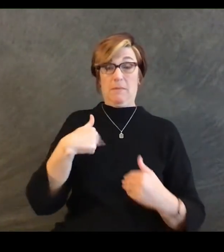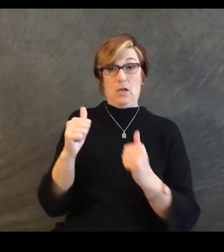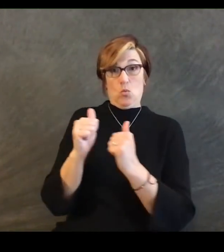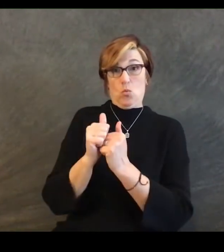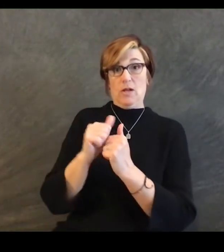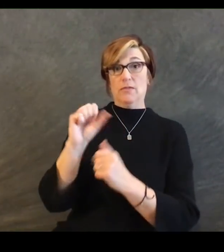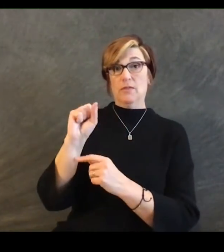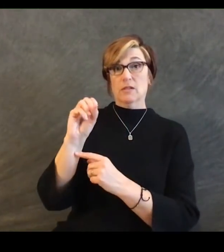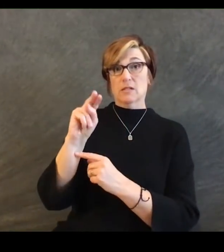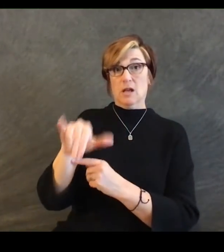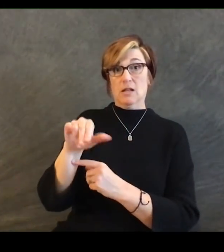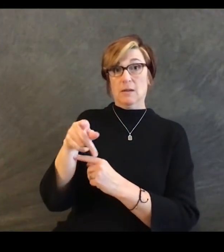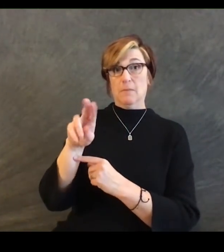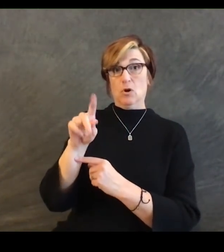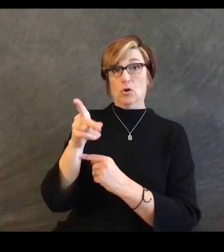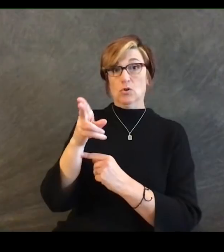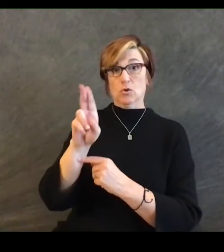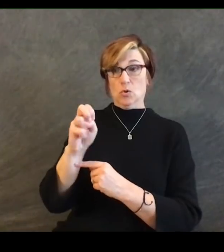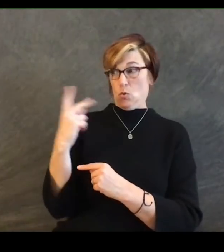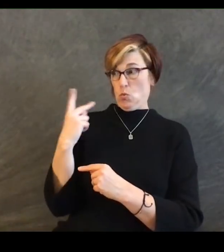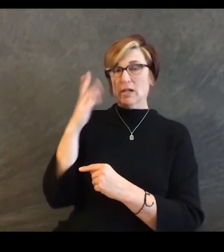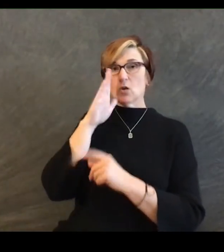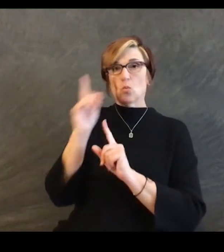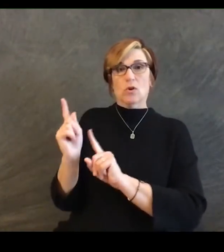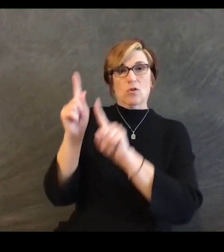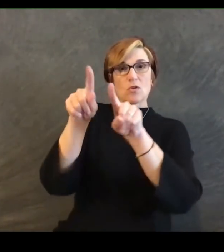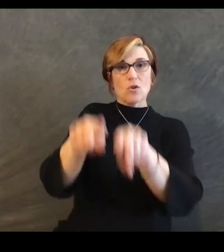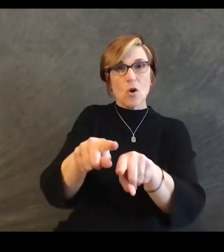the Walmart distribution center just so the American people can see firsthand